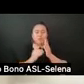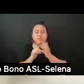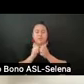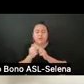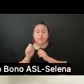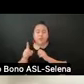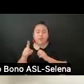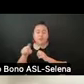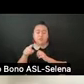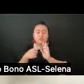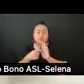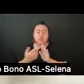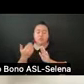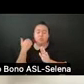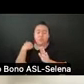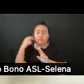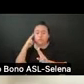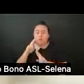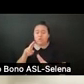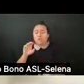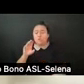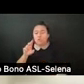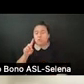I will list how to show your credits on the application.